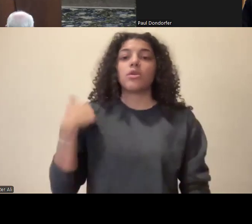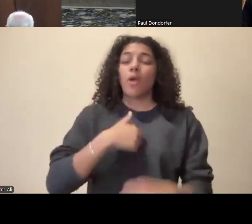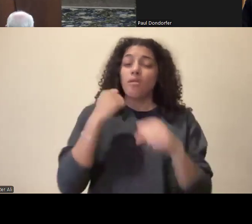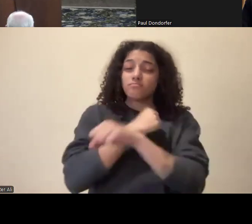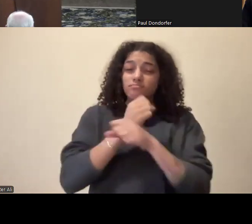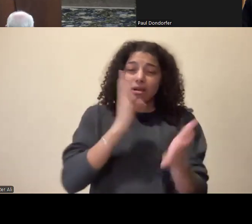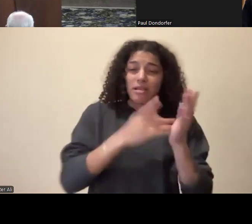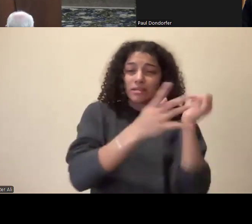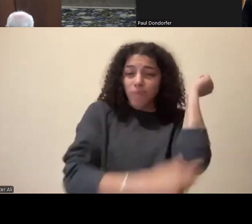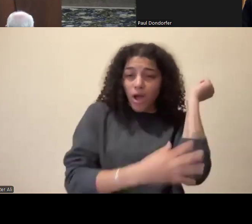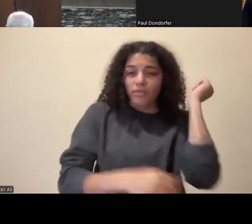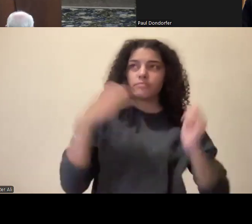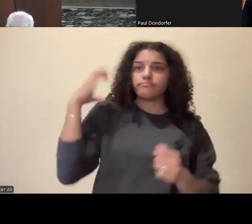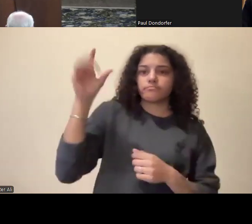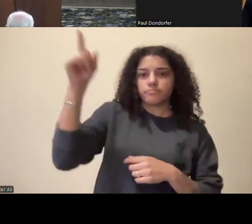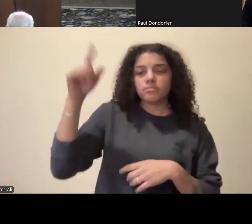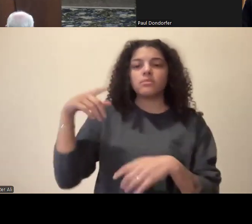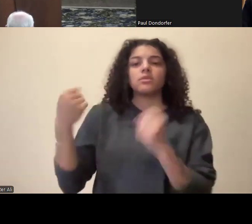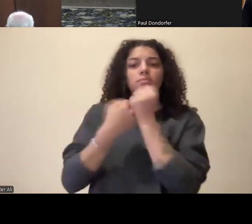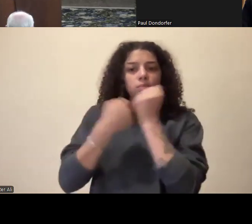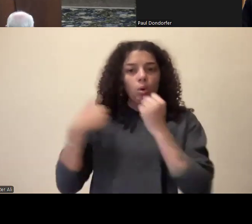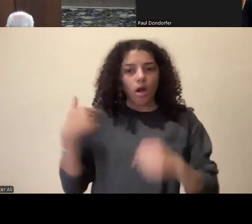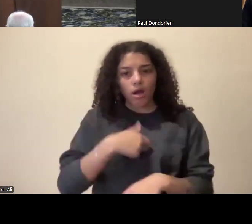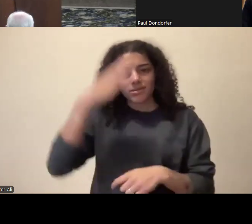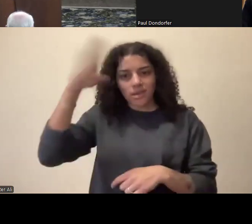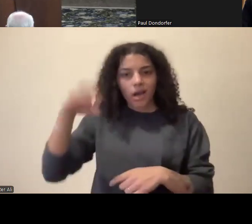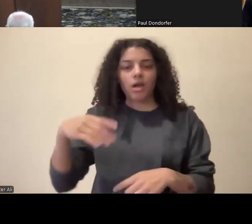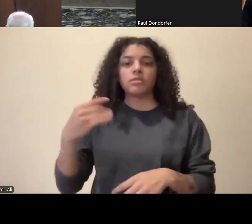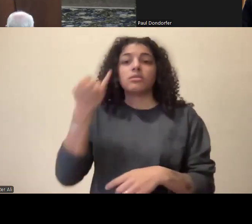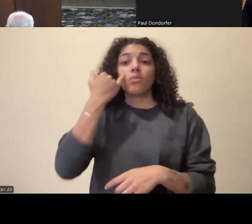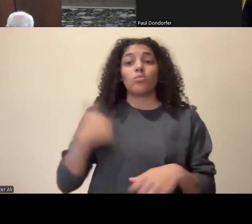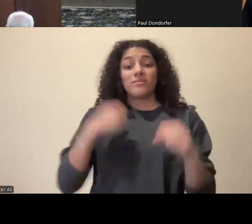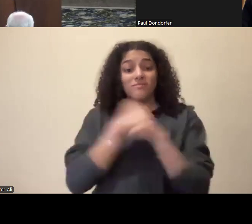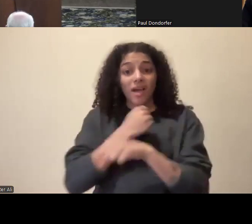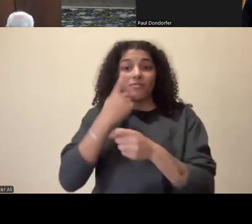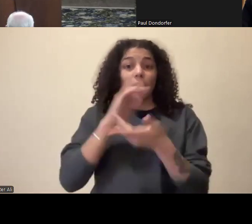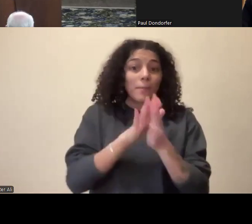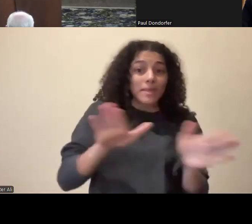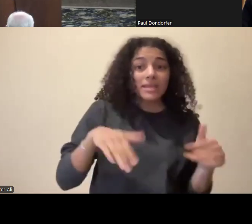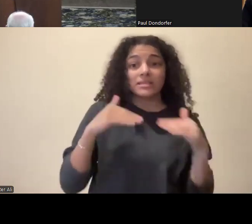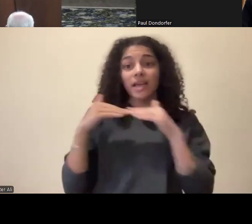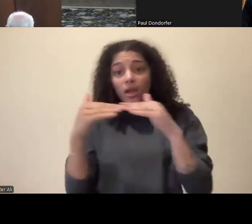hands Stand with us again God as we fight for peace on earth and equity for all humankind So